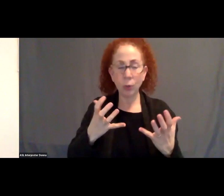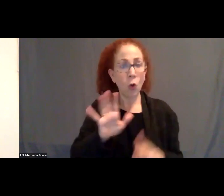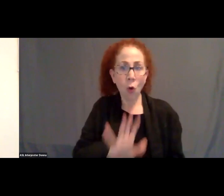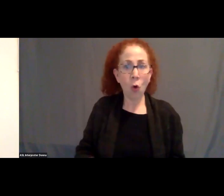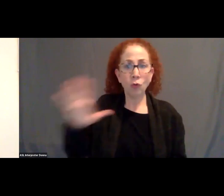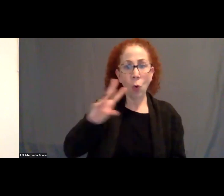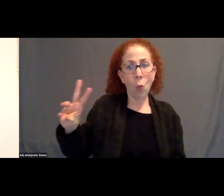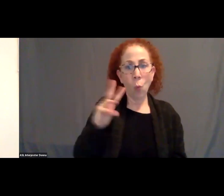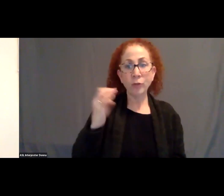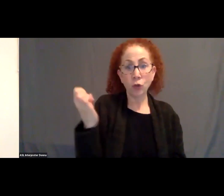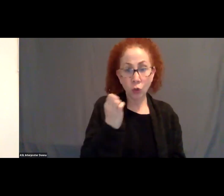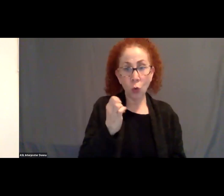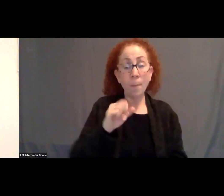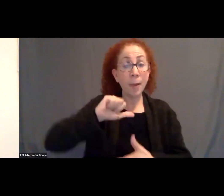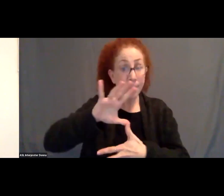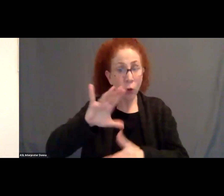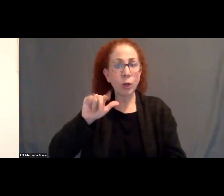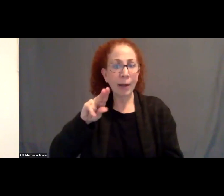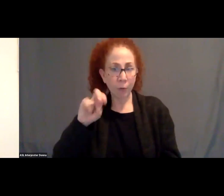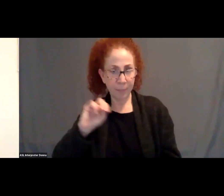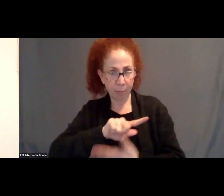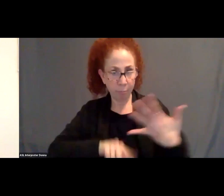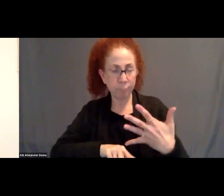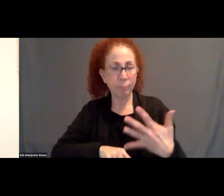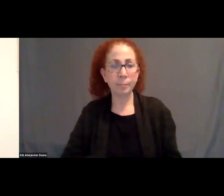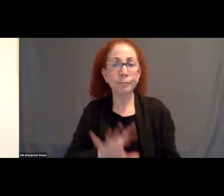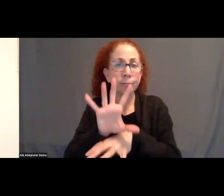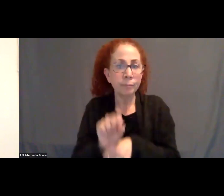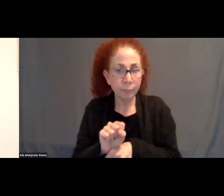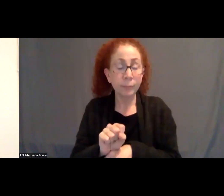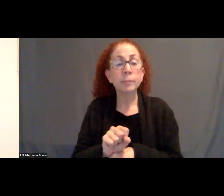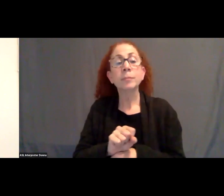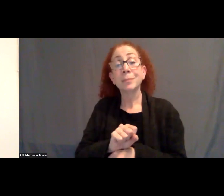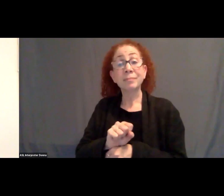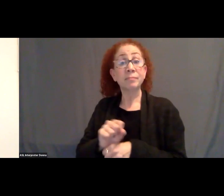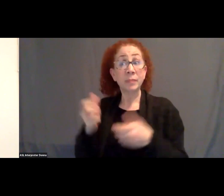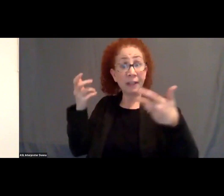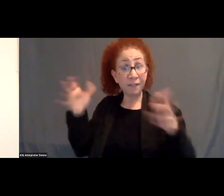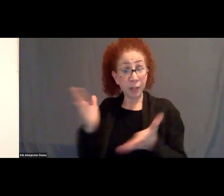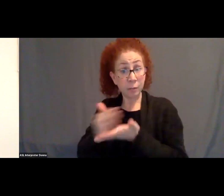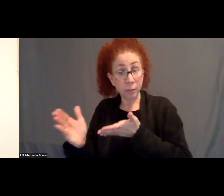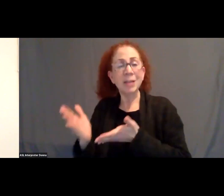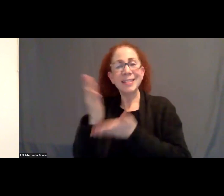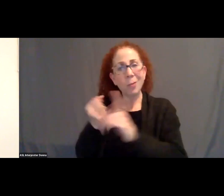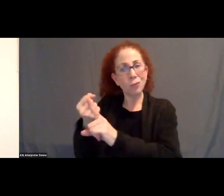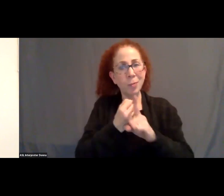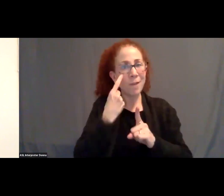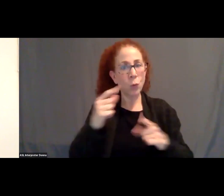the Americas, and the Caribbean. The end of the trade had certain repercussions for young people.